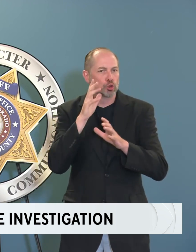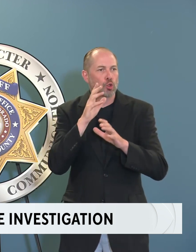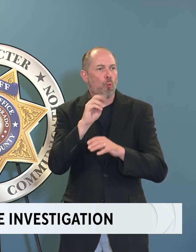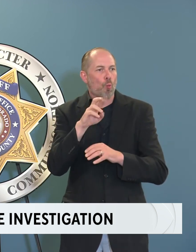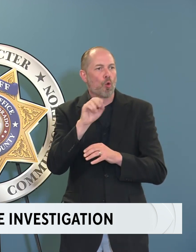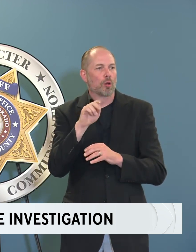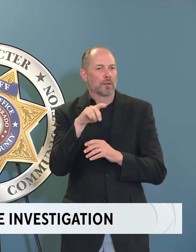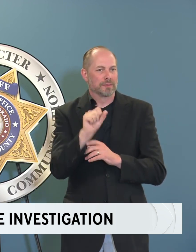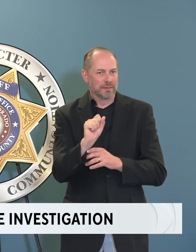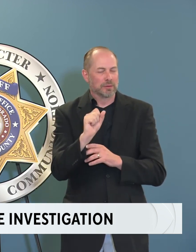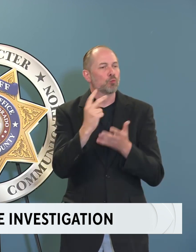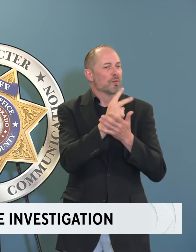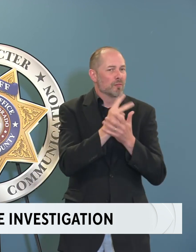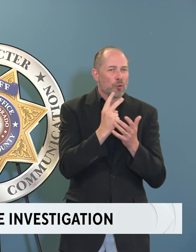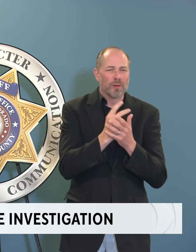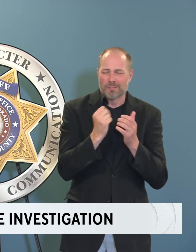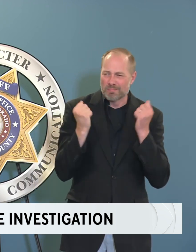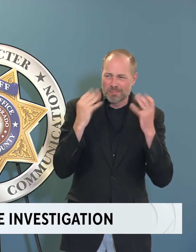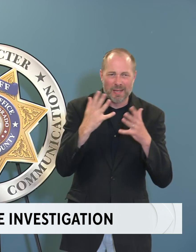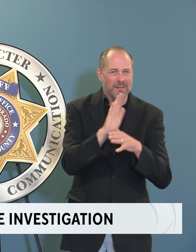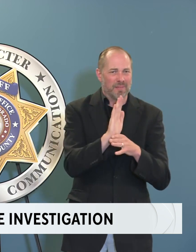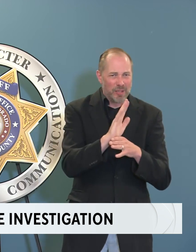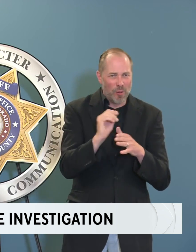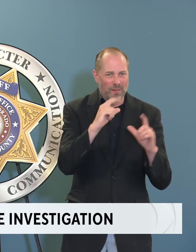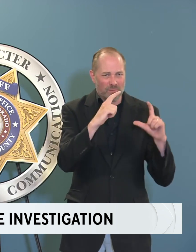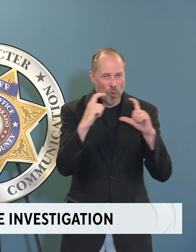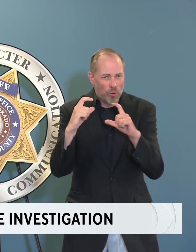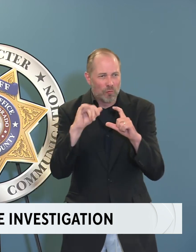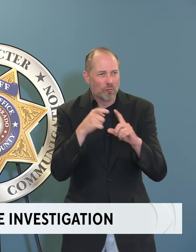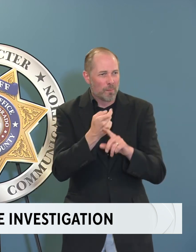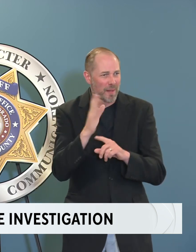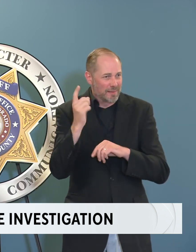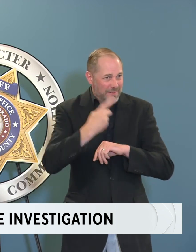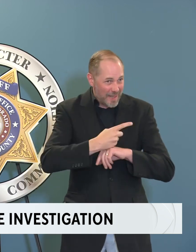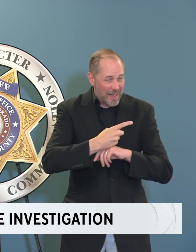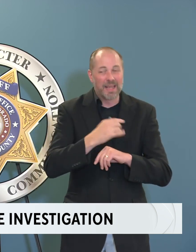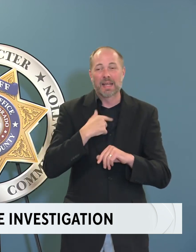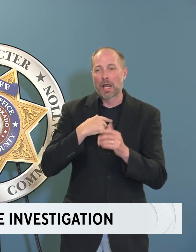TIPS FROM THE COMMUNITY. WRITING AND EXECUTING MULTIPLE SEARCH WARRANTS. REVIEWING